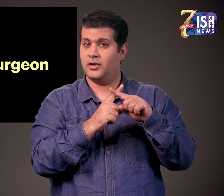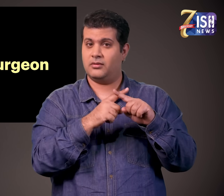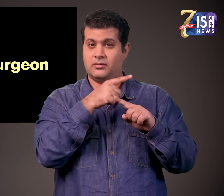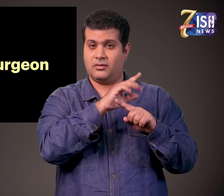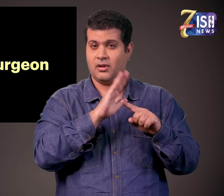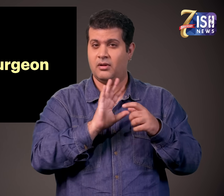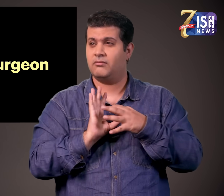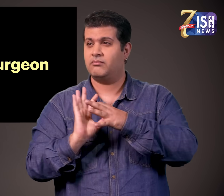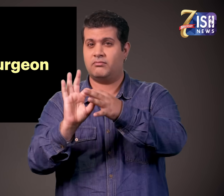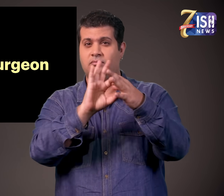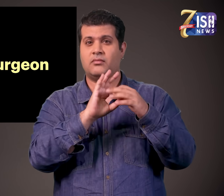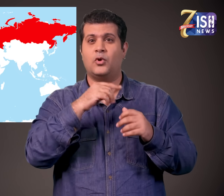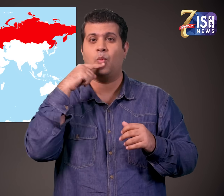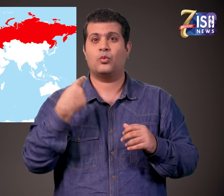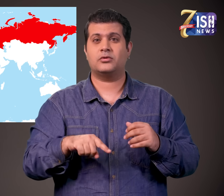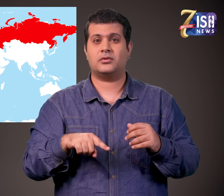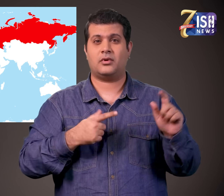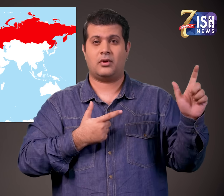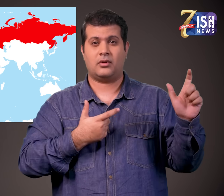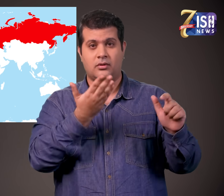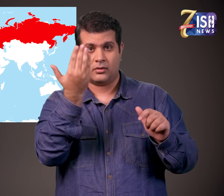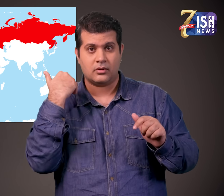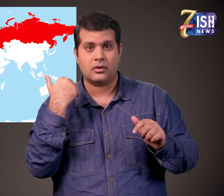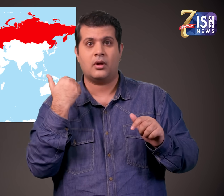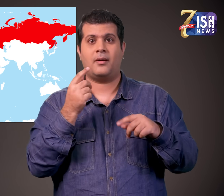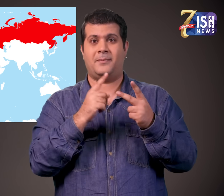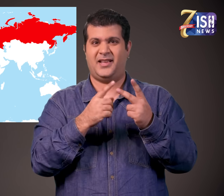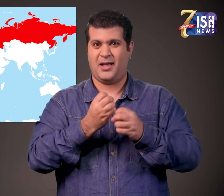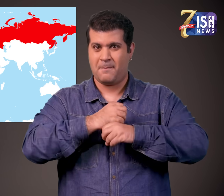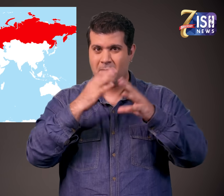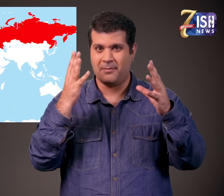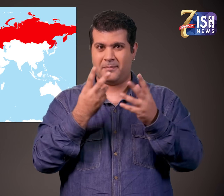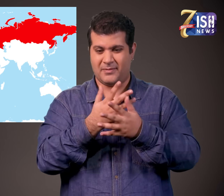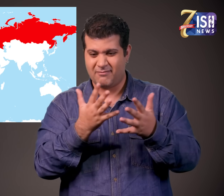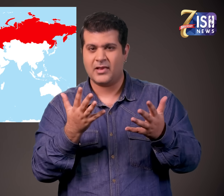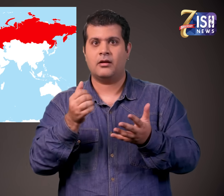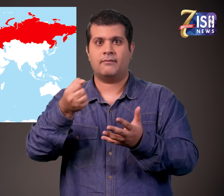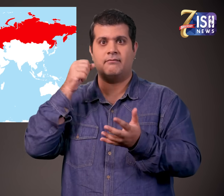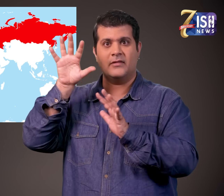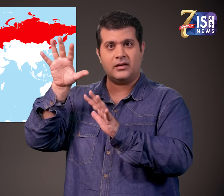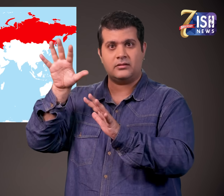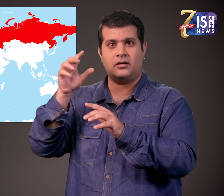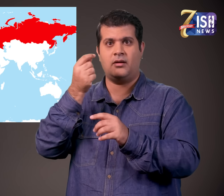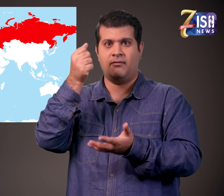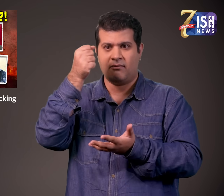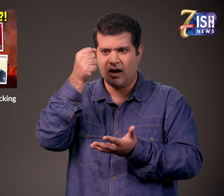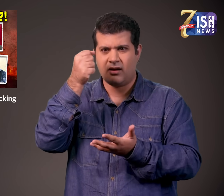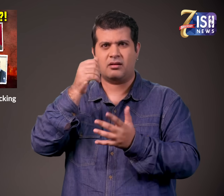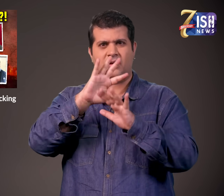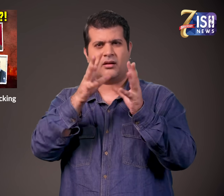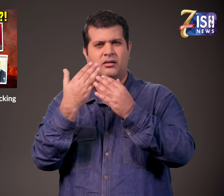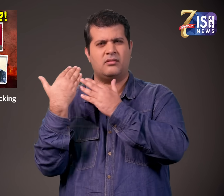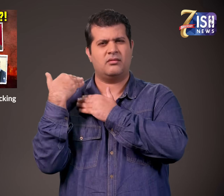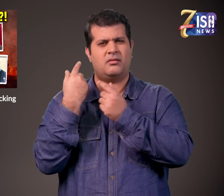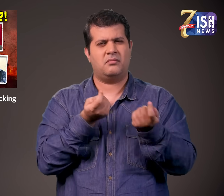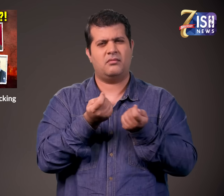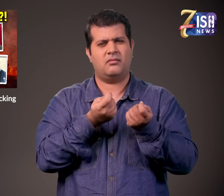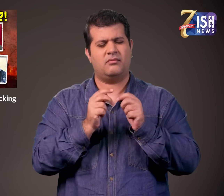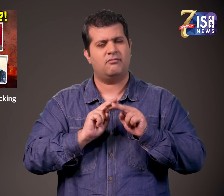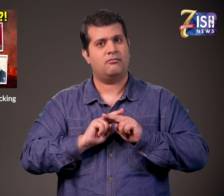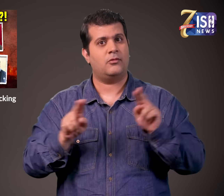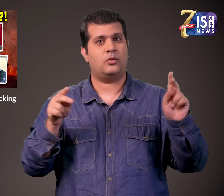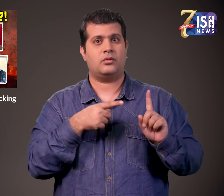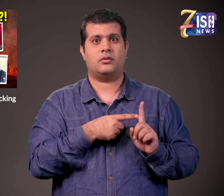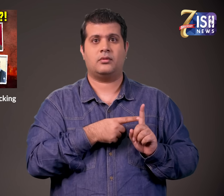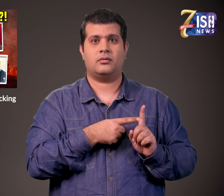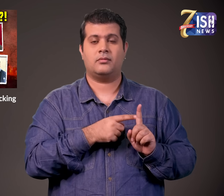Her Russian networks helped arrange for assault rifles and deep freezer with funds given to her.